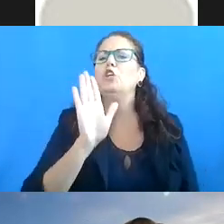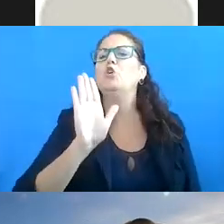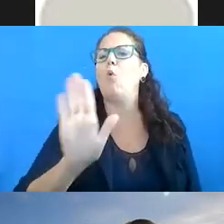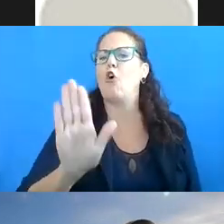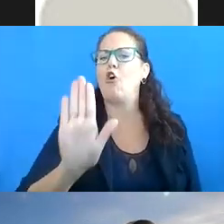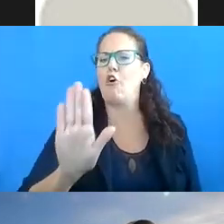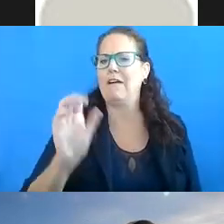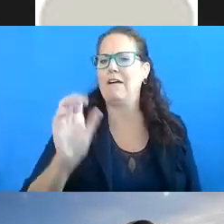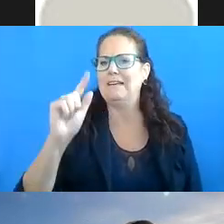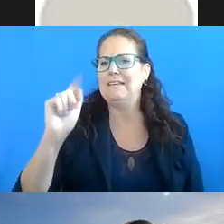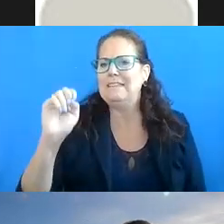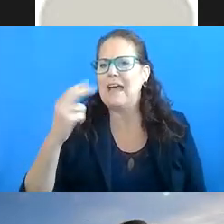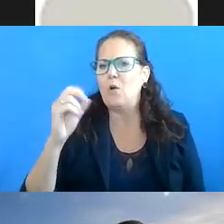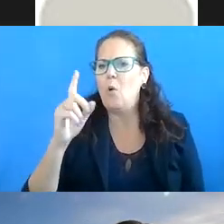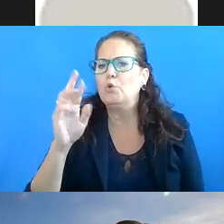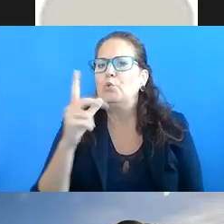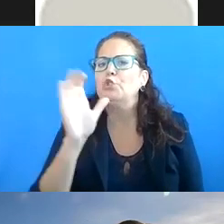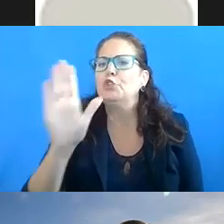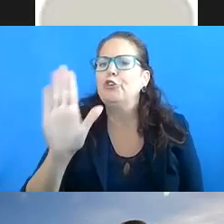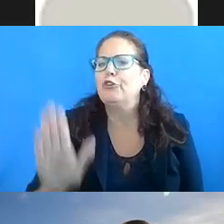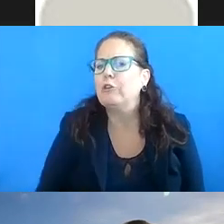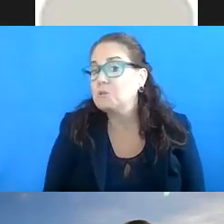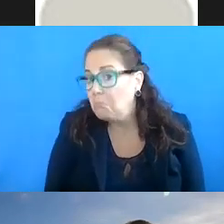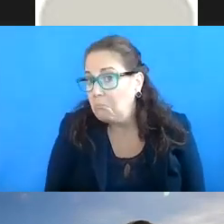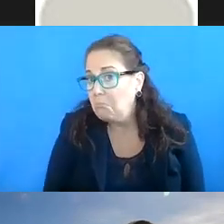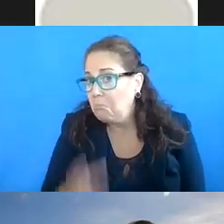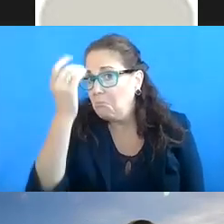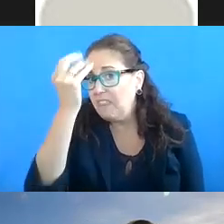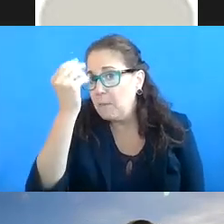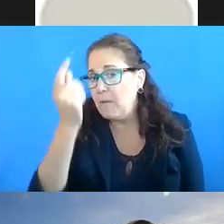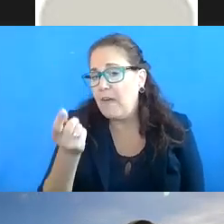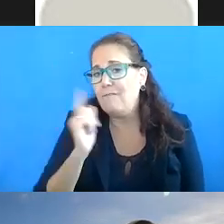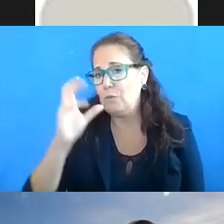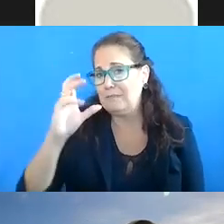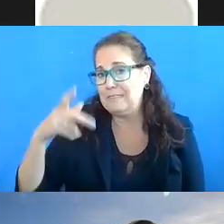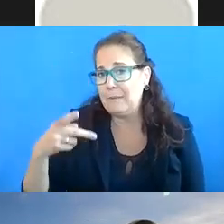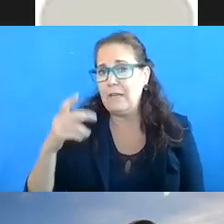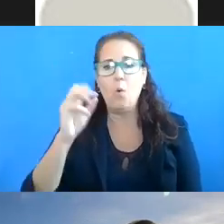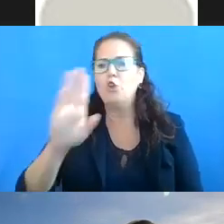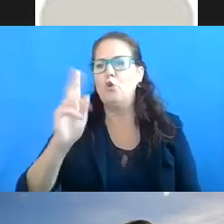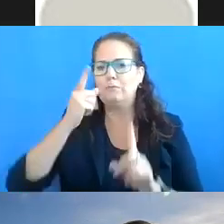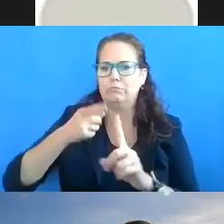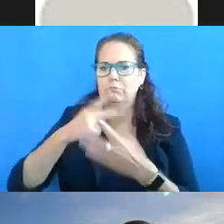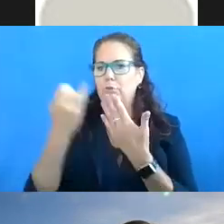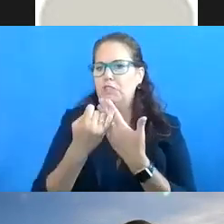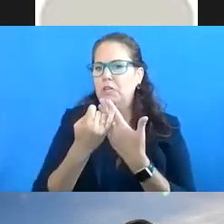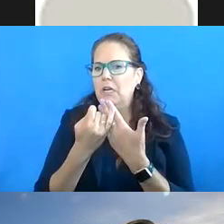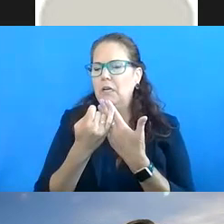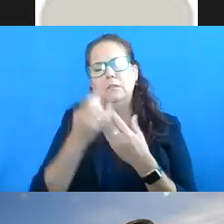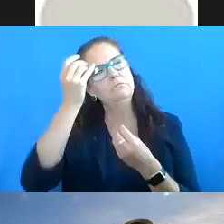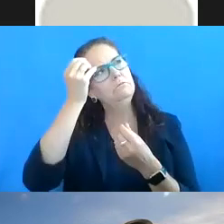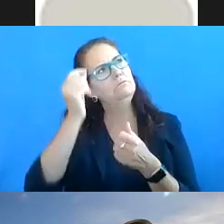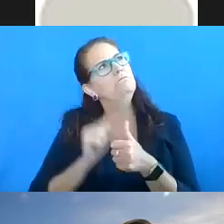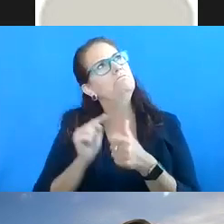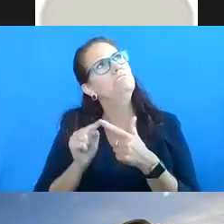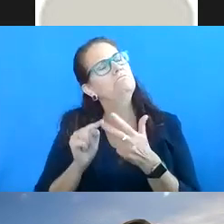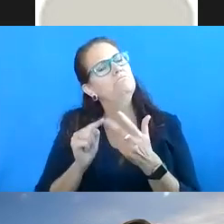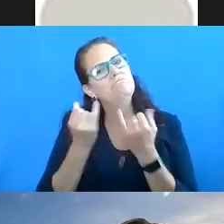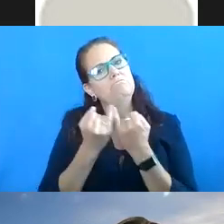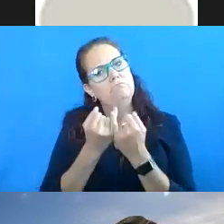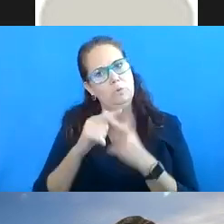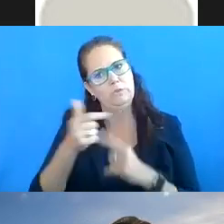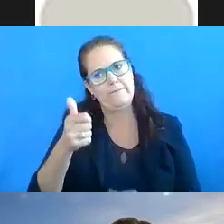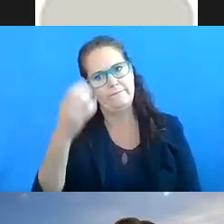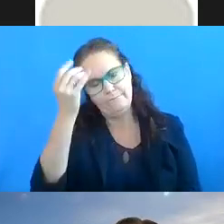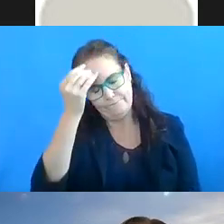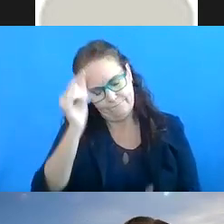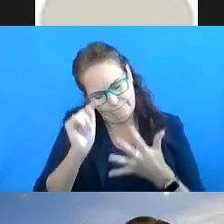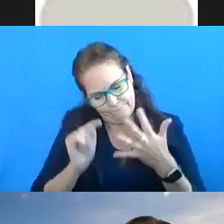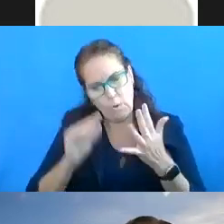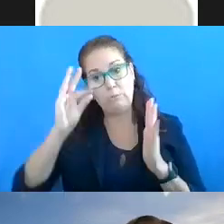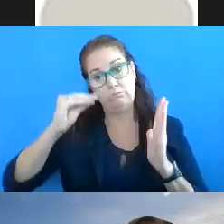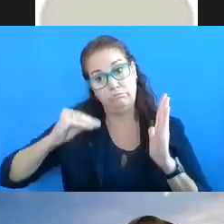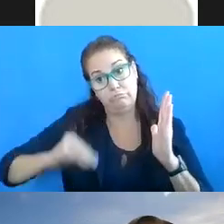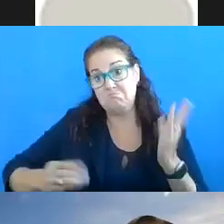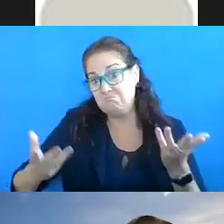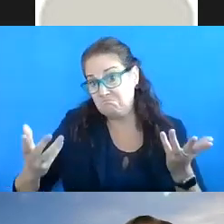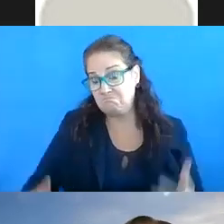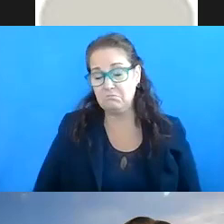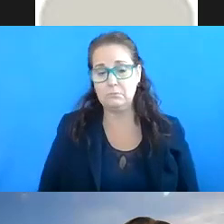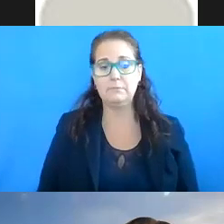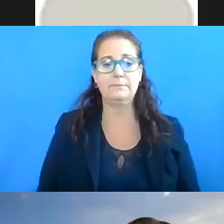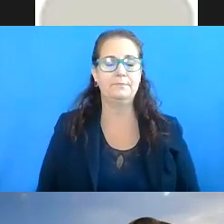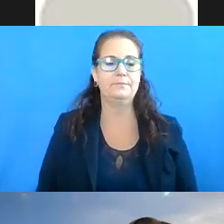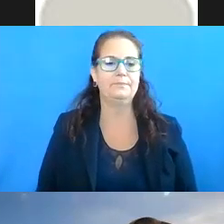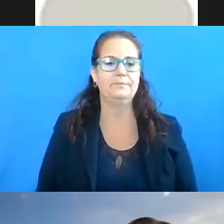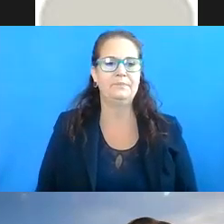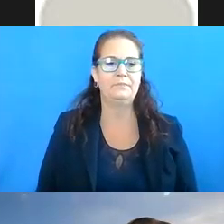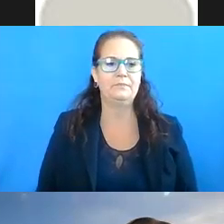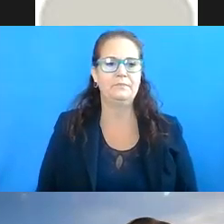your stakeholders are? Who are your stakeholders for CCP or your project? Just start brainstorming.